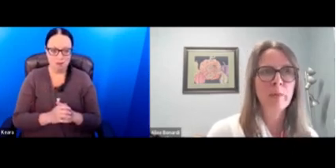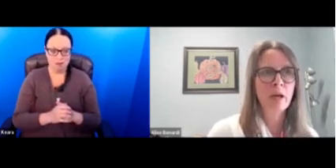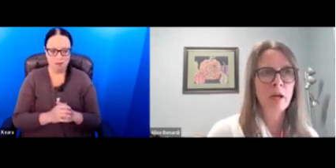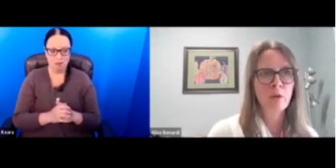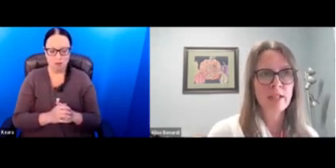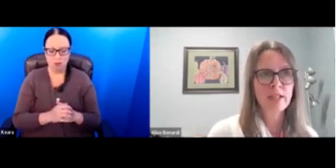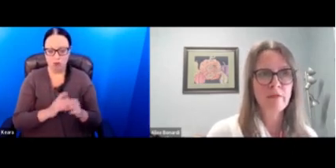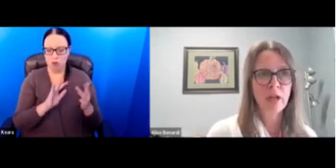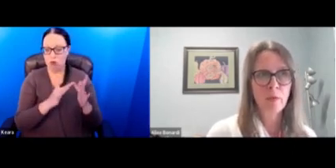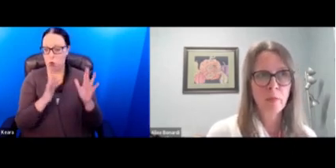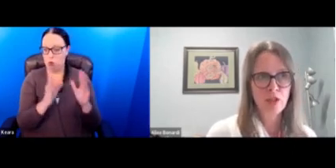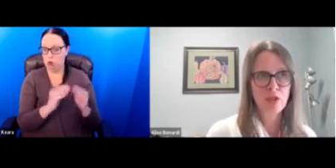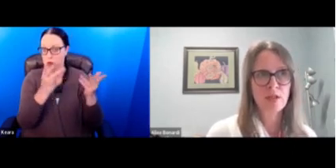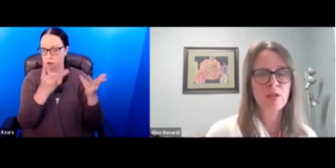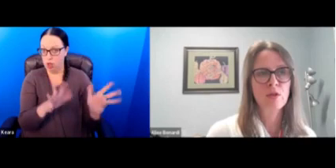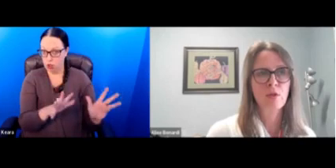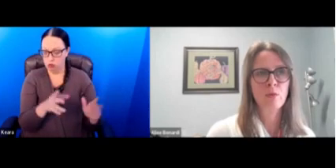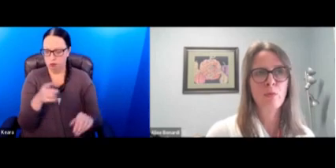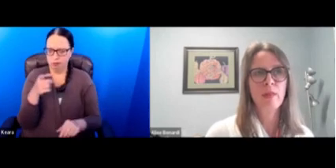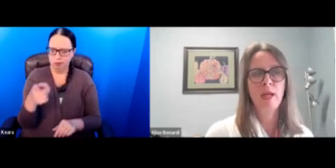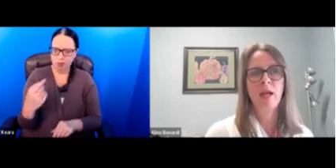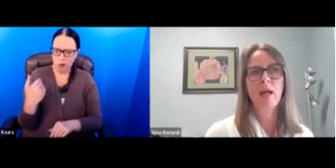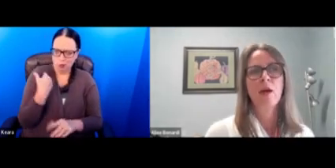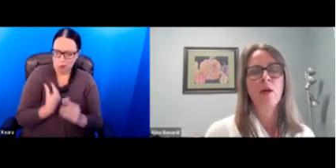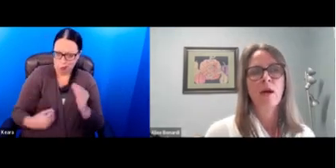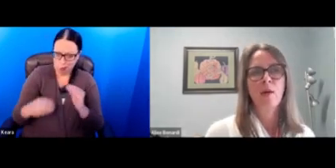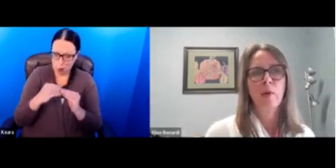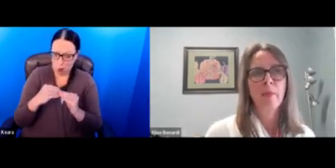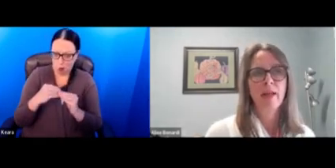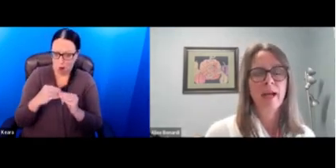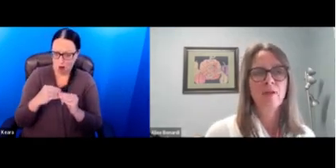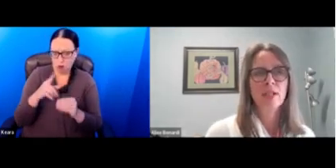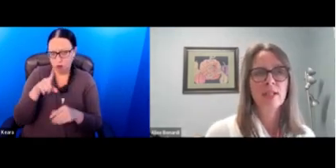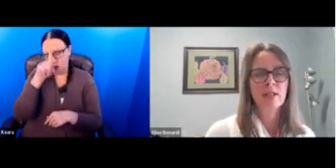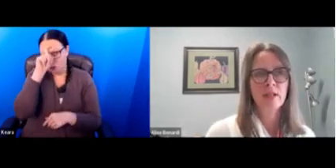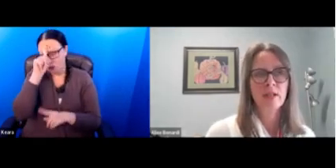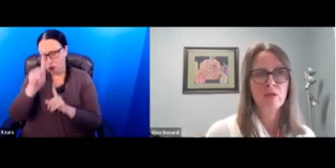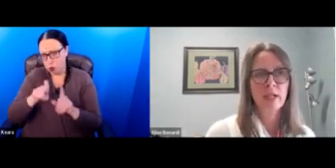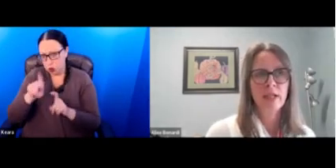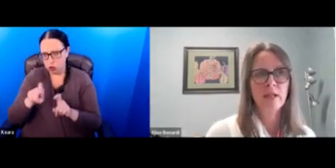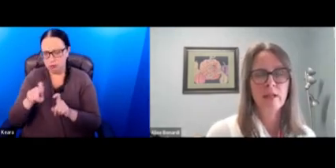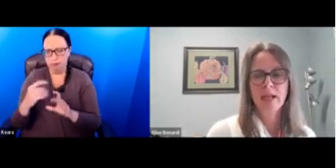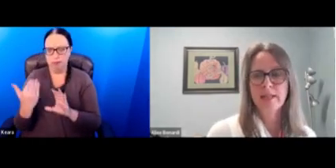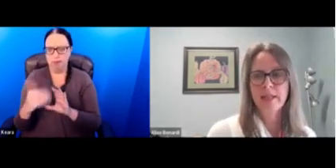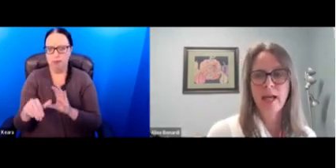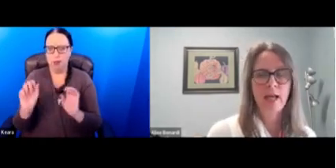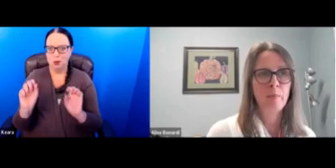webinar, you can send follow up questions to the web the address that is on the screen and see a